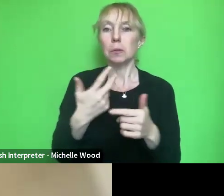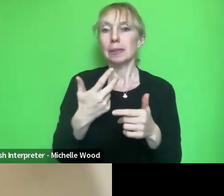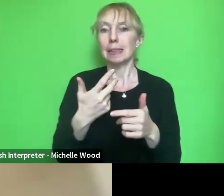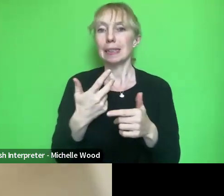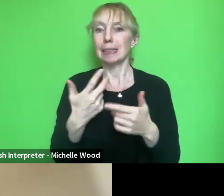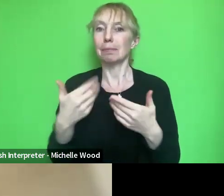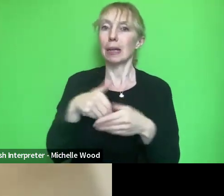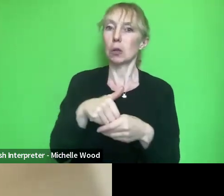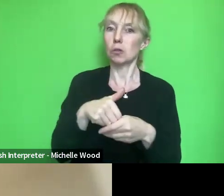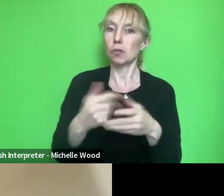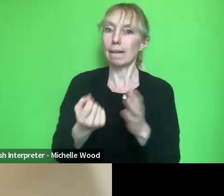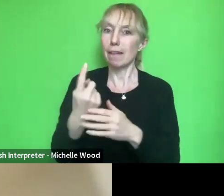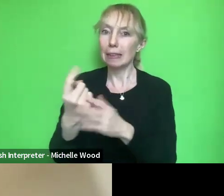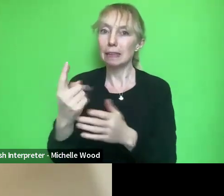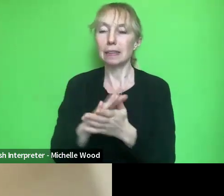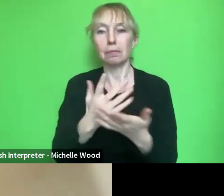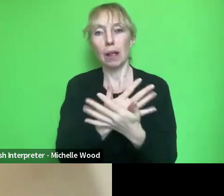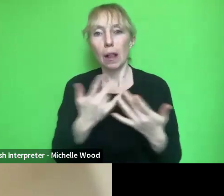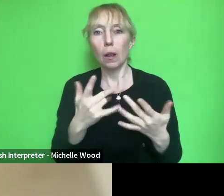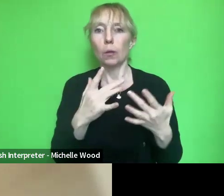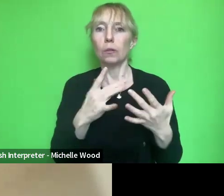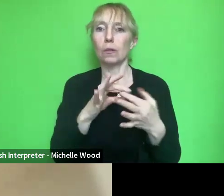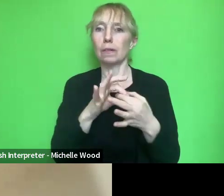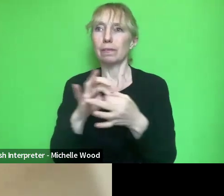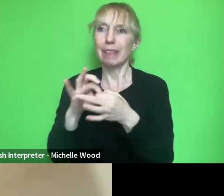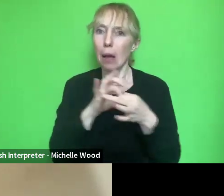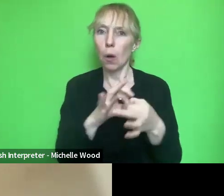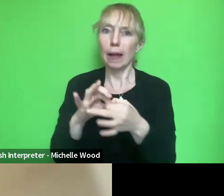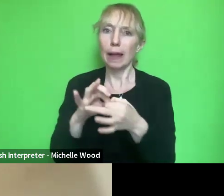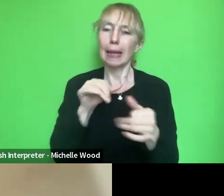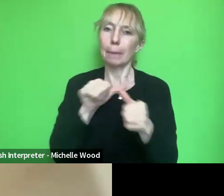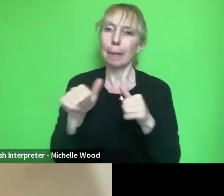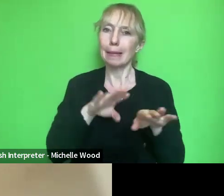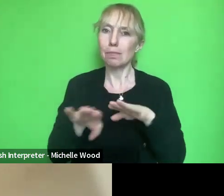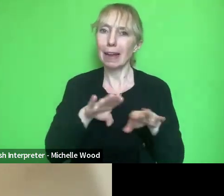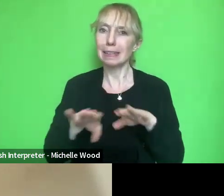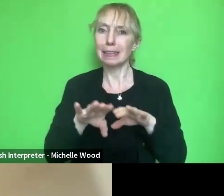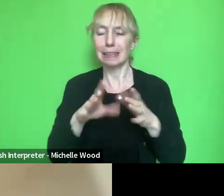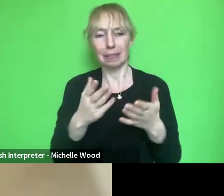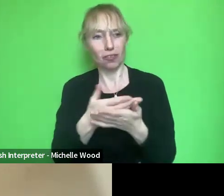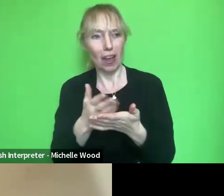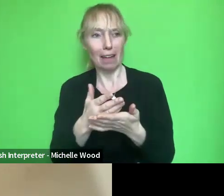and lots of sort of networking and best practice sharing. I could go on all day 'cause as I say, as a,